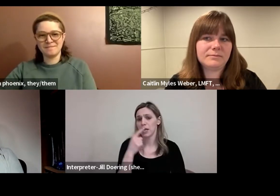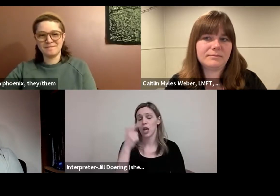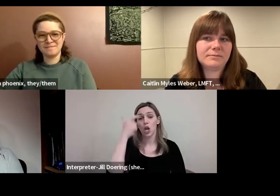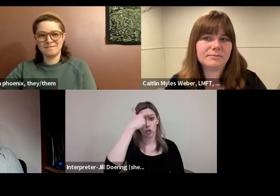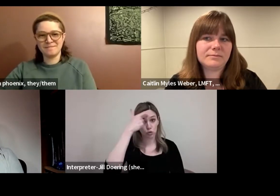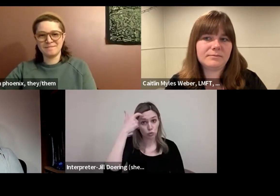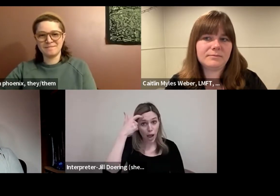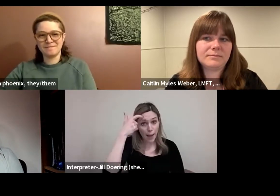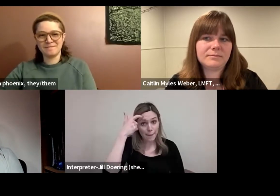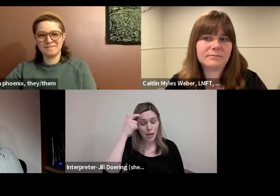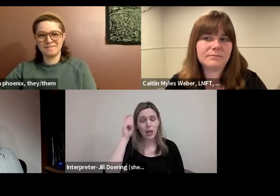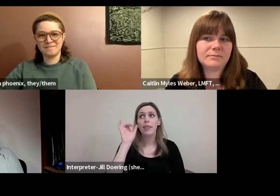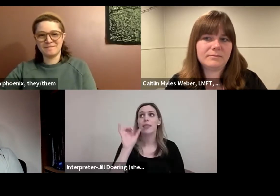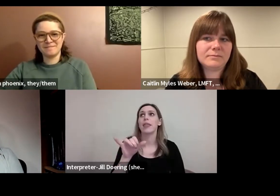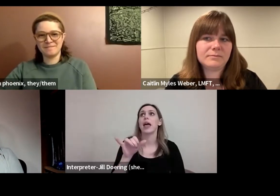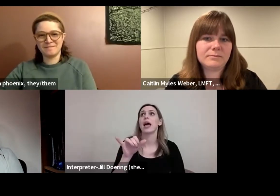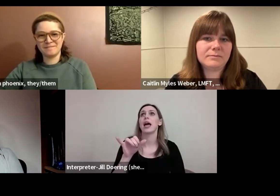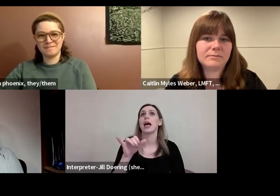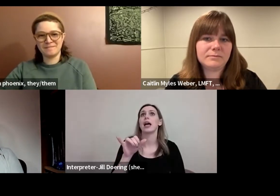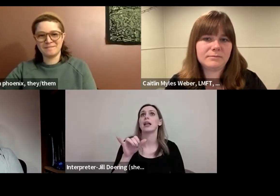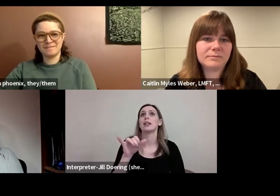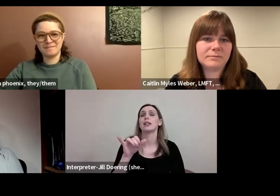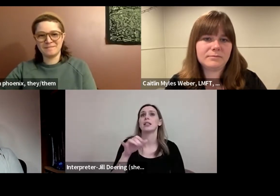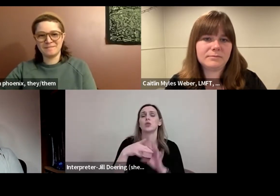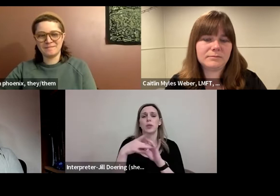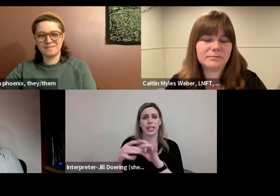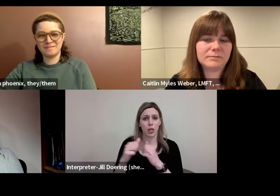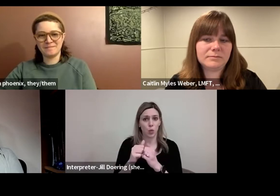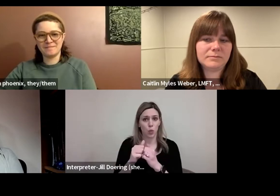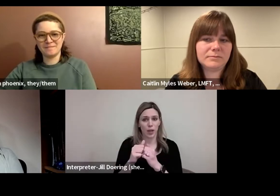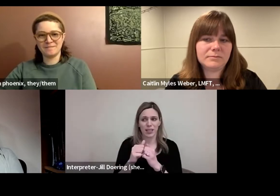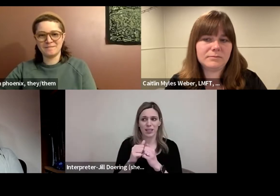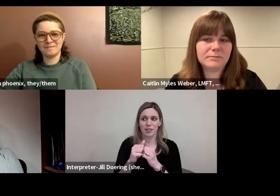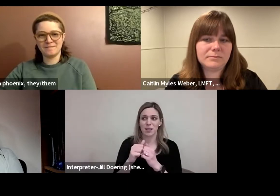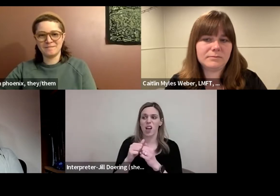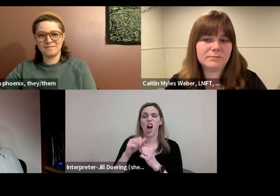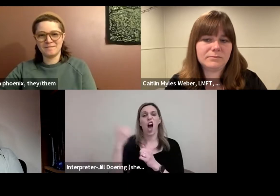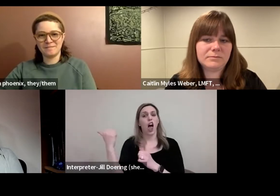to mistreatment by professionals is really specific.